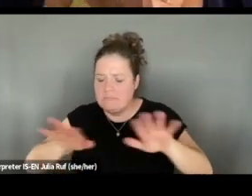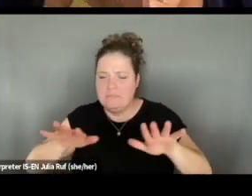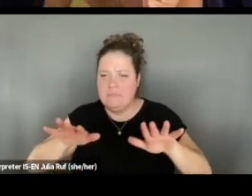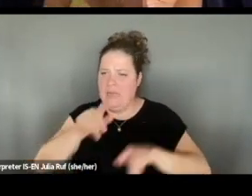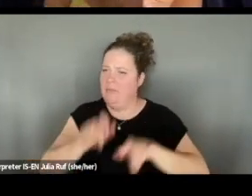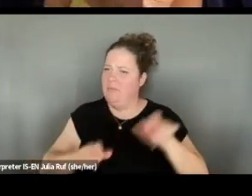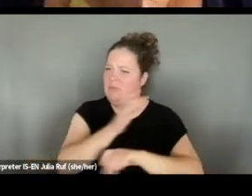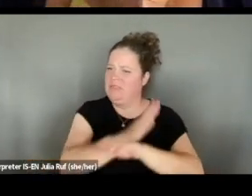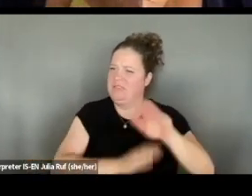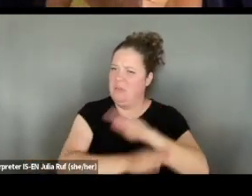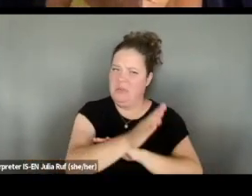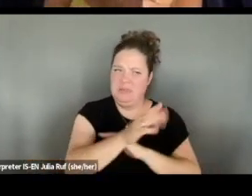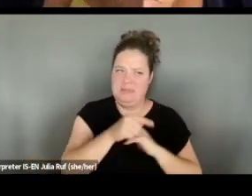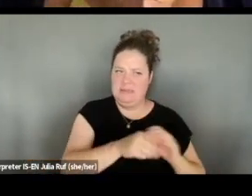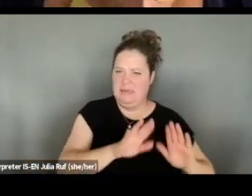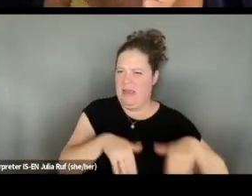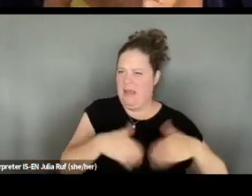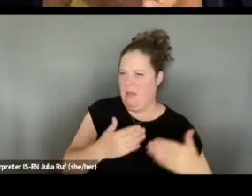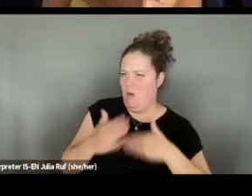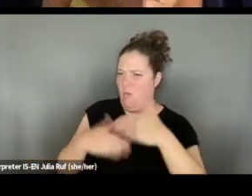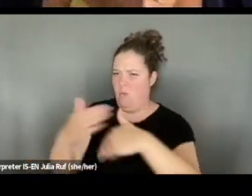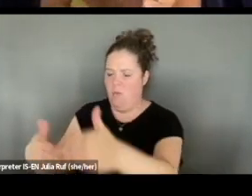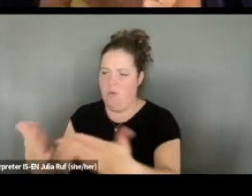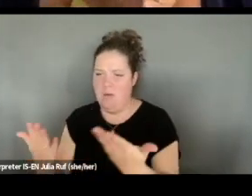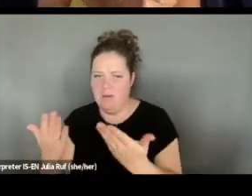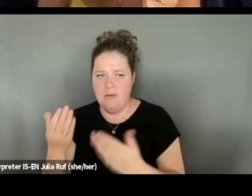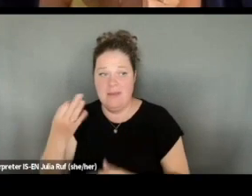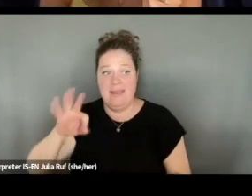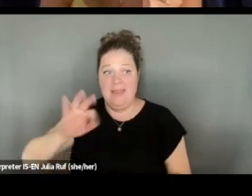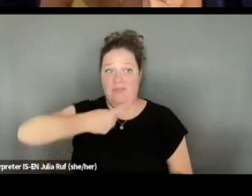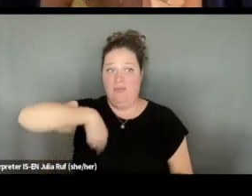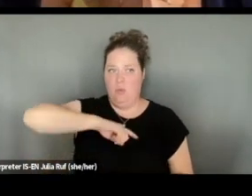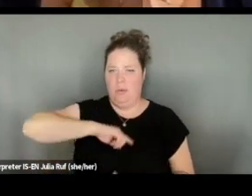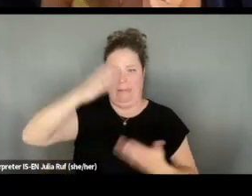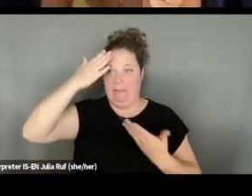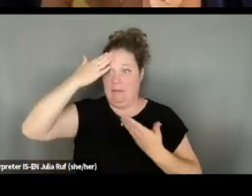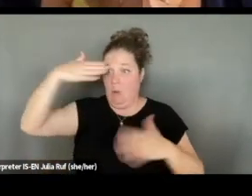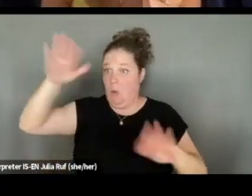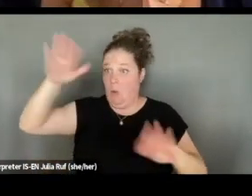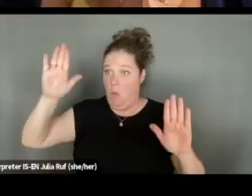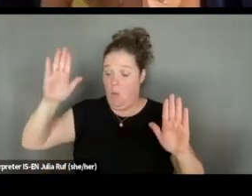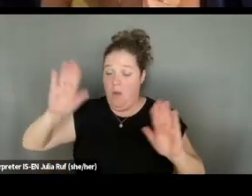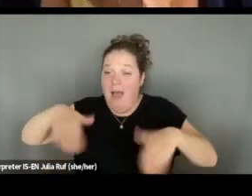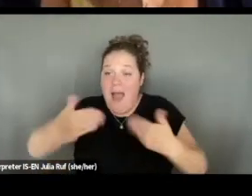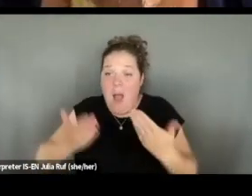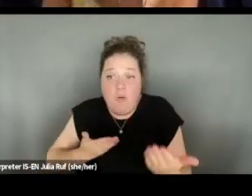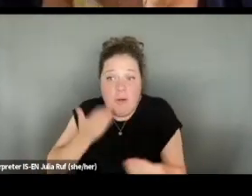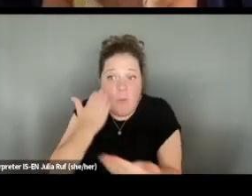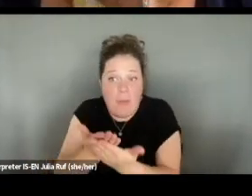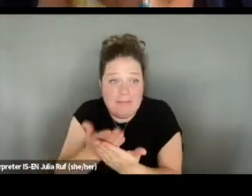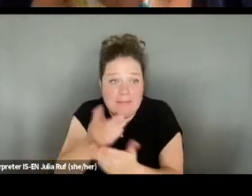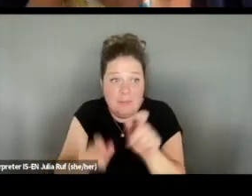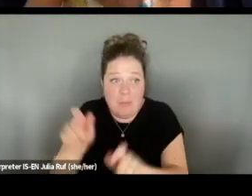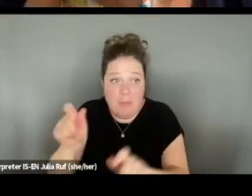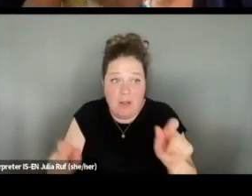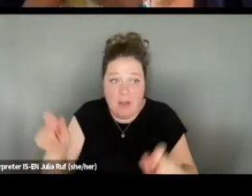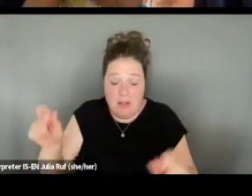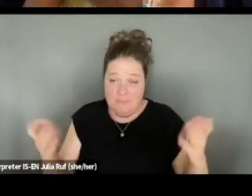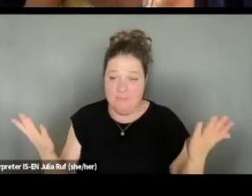know that, then we can never recommend anyone to use anything of these new, fancy things coming up in the market. So, we still need